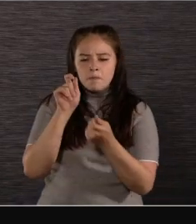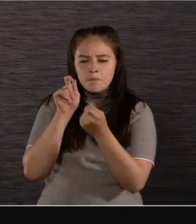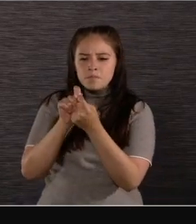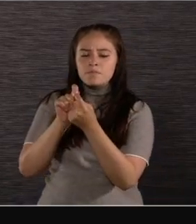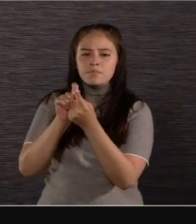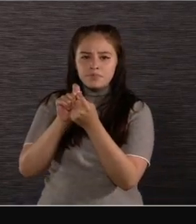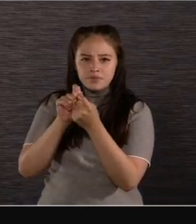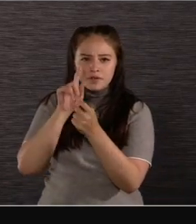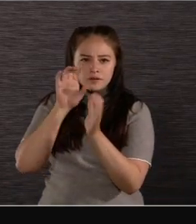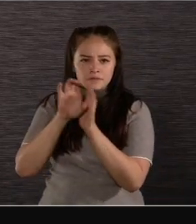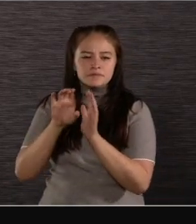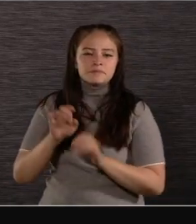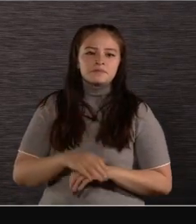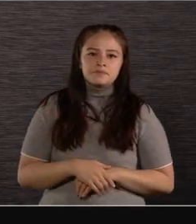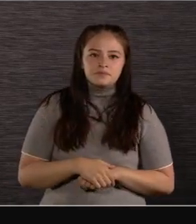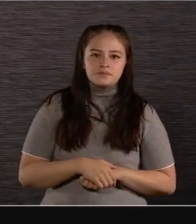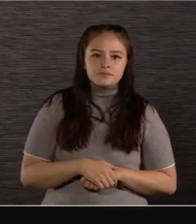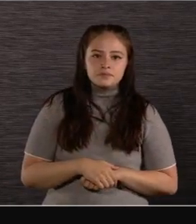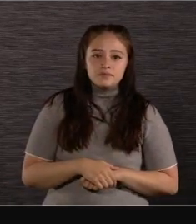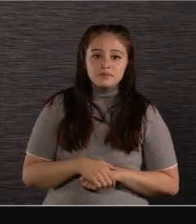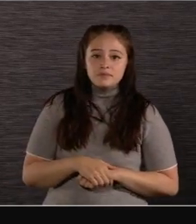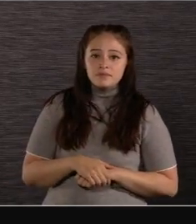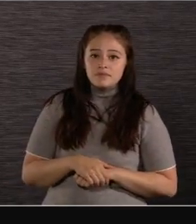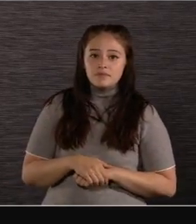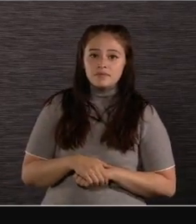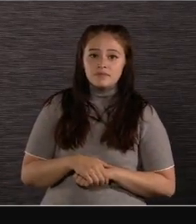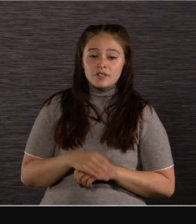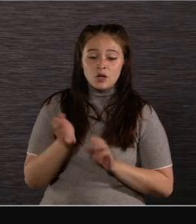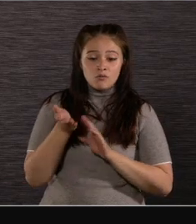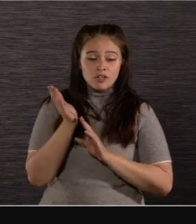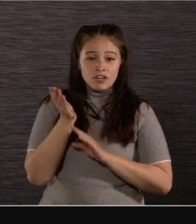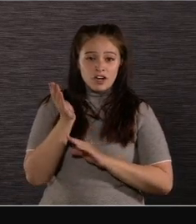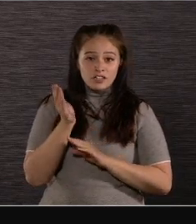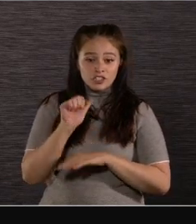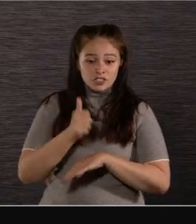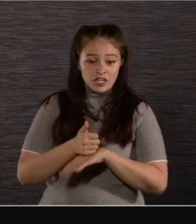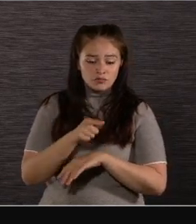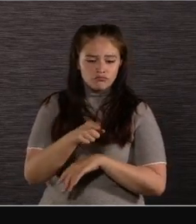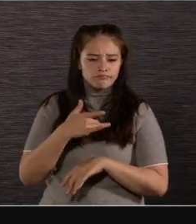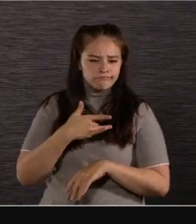Production sets tend to be very demanding,